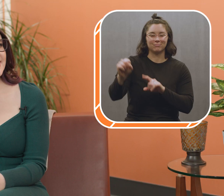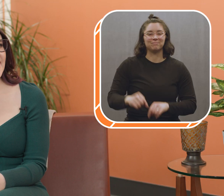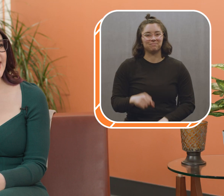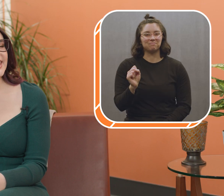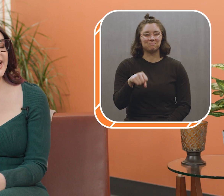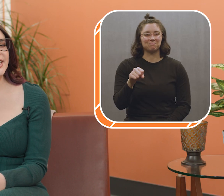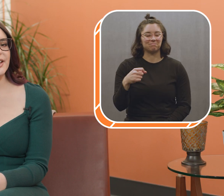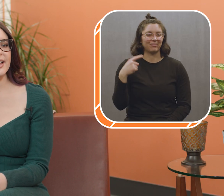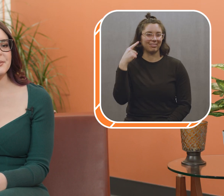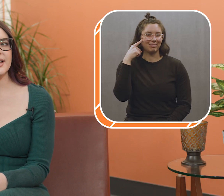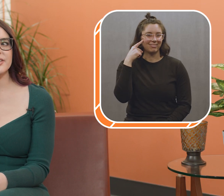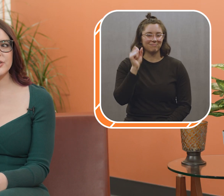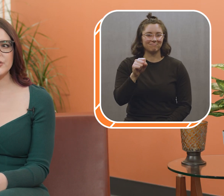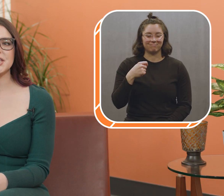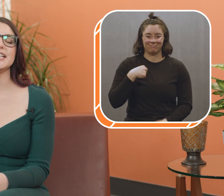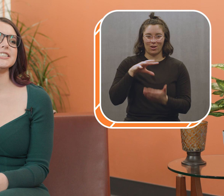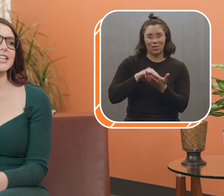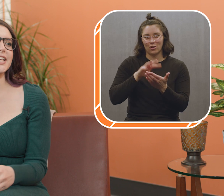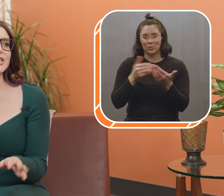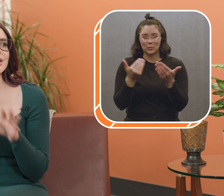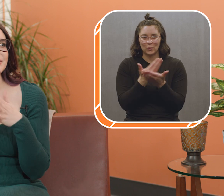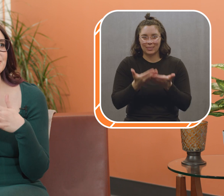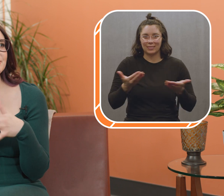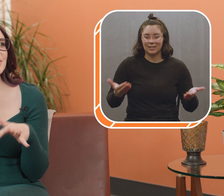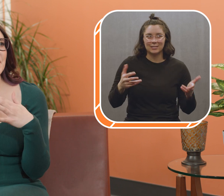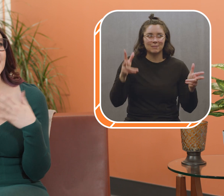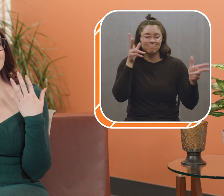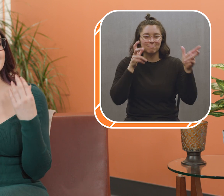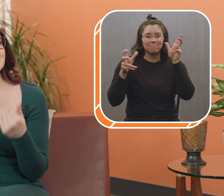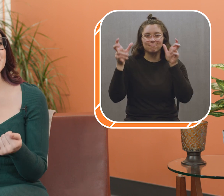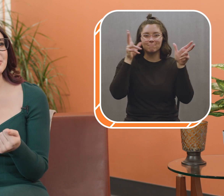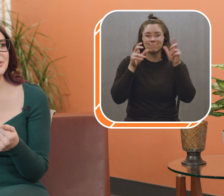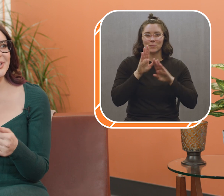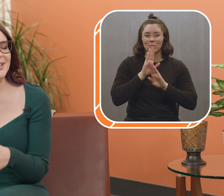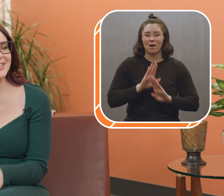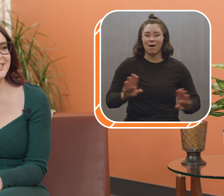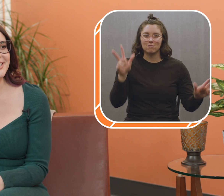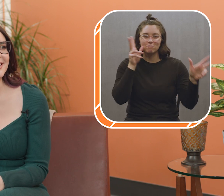Yeah, I think when I learn new things, I like to just be quiet and absorb new knowledge